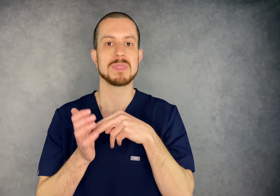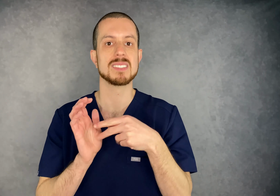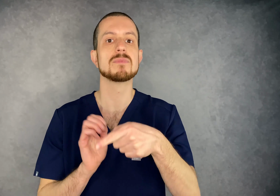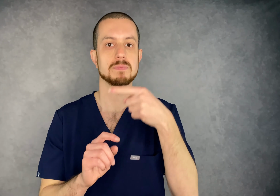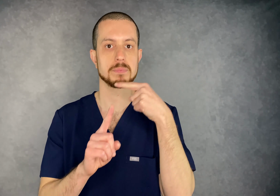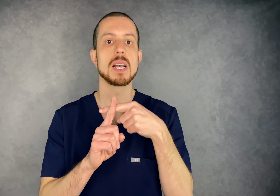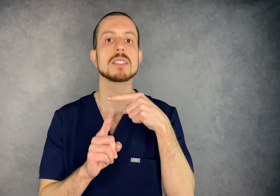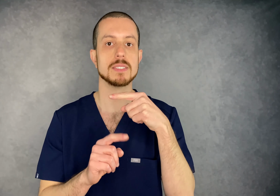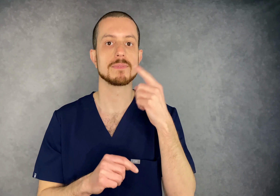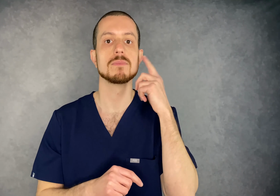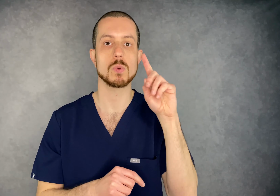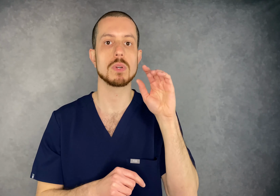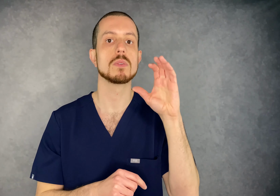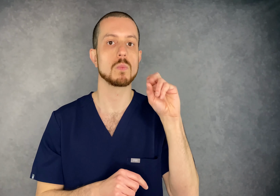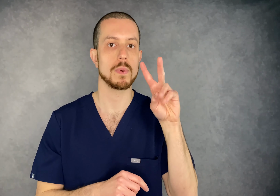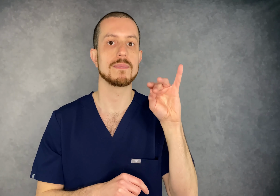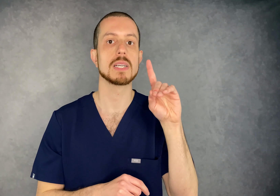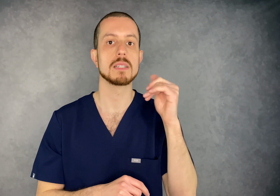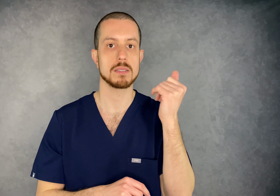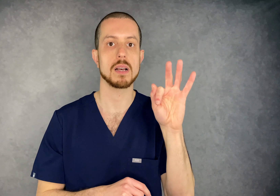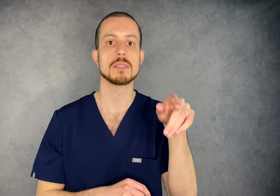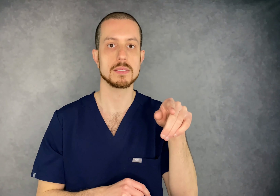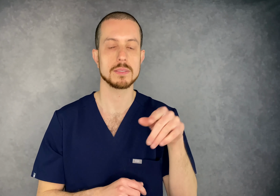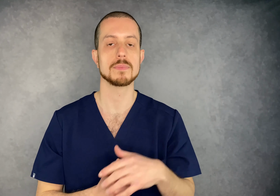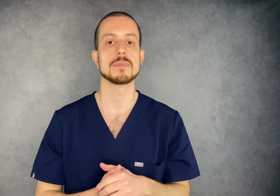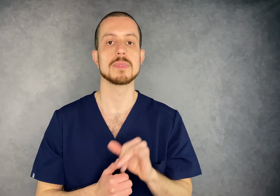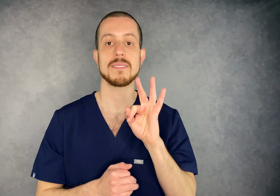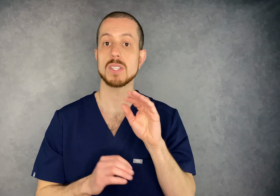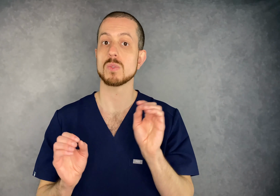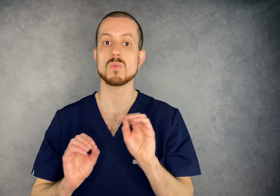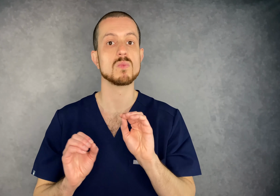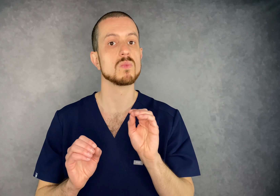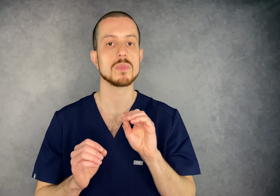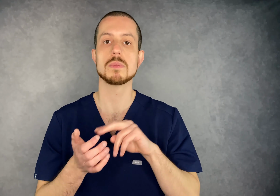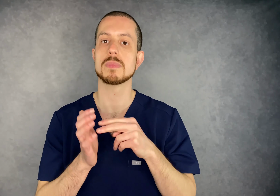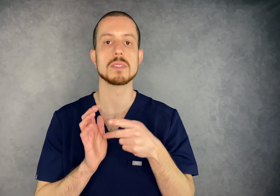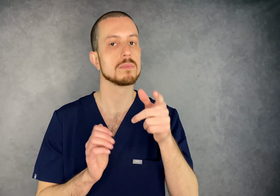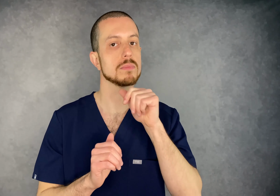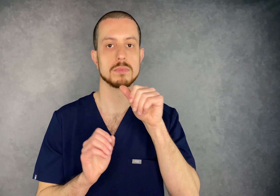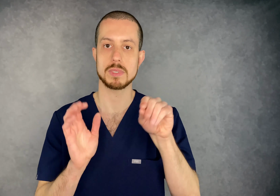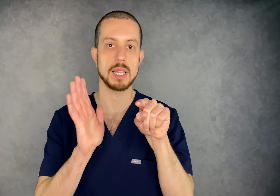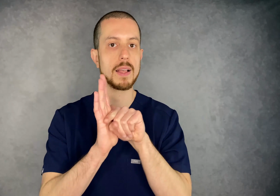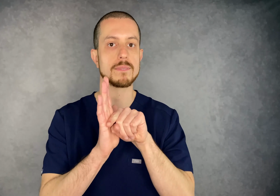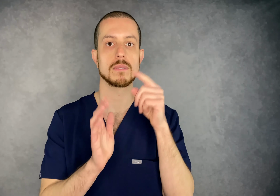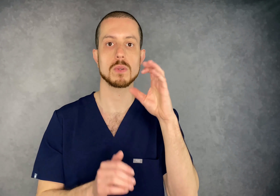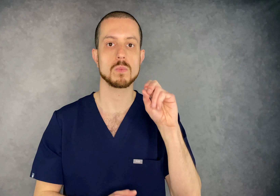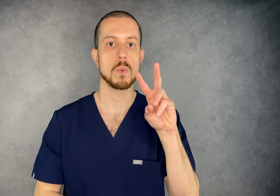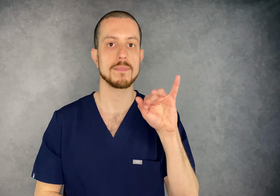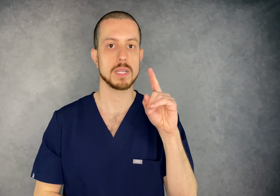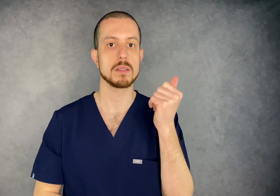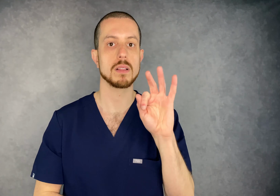If so, then the sample is positive for COVID-19. If not, then the sample is negative for COVID-19.